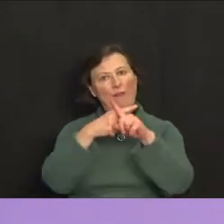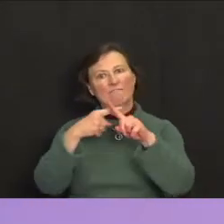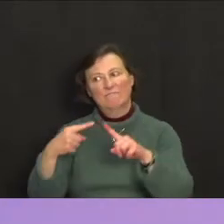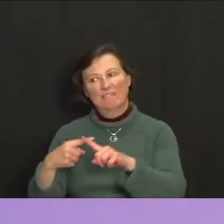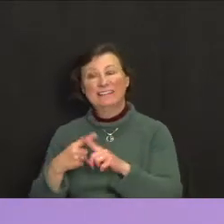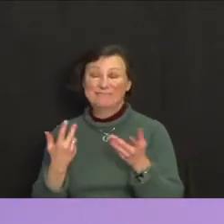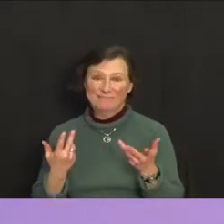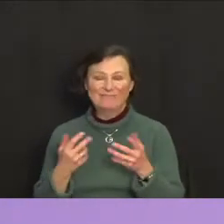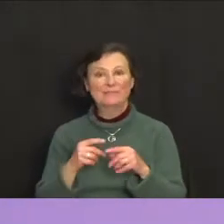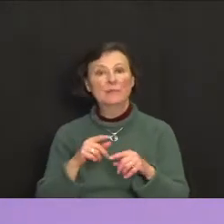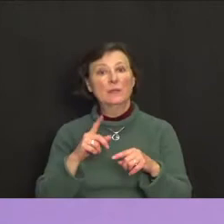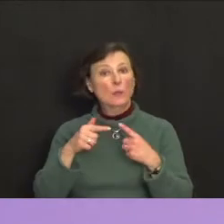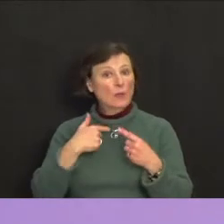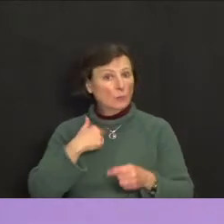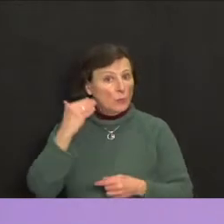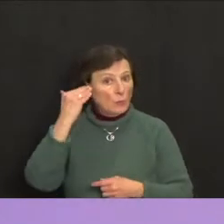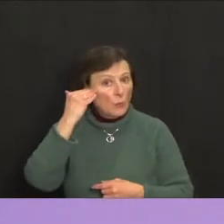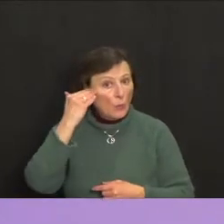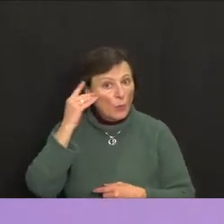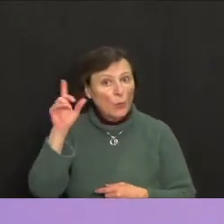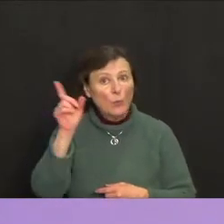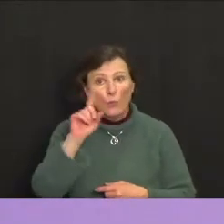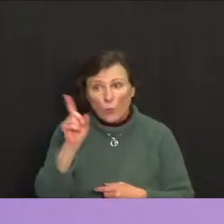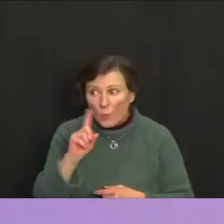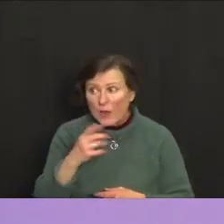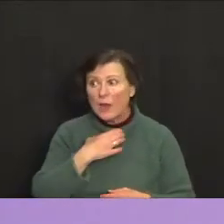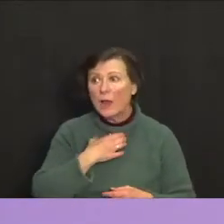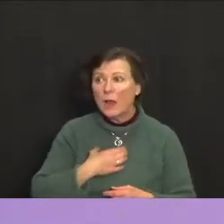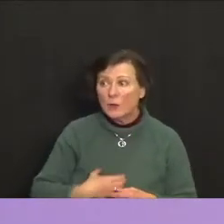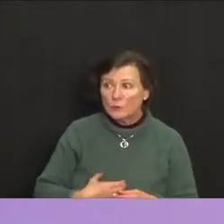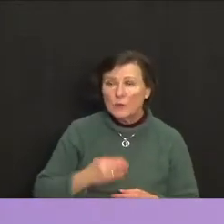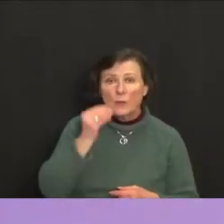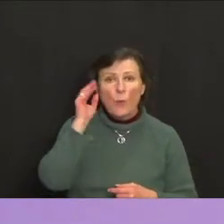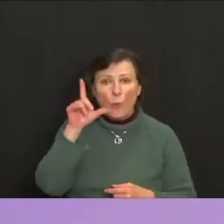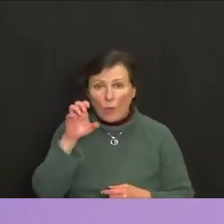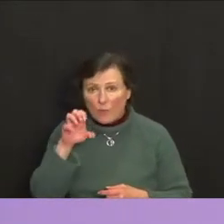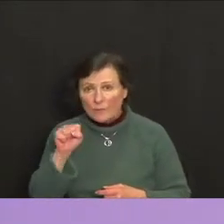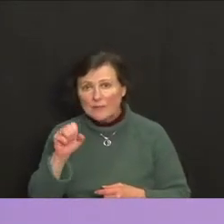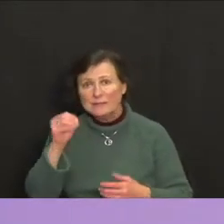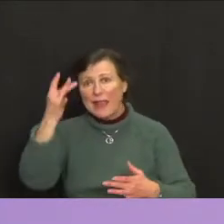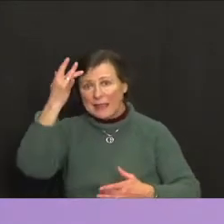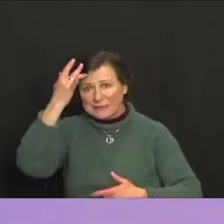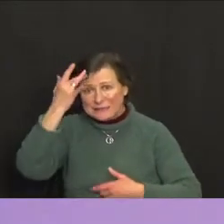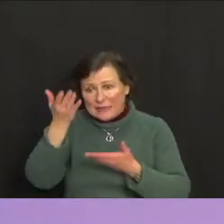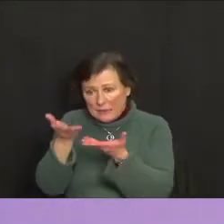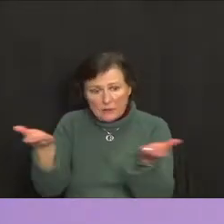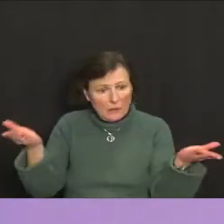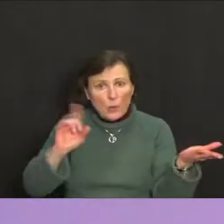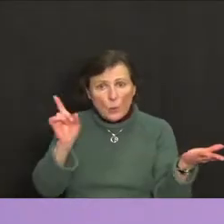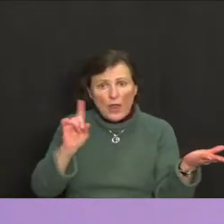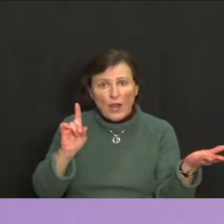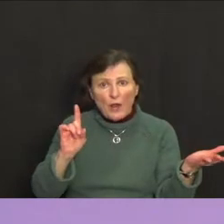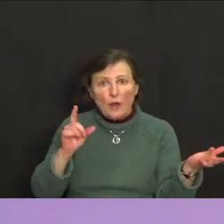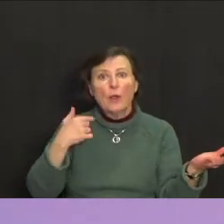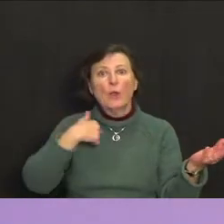But when we know where the hungry, the homeless, and the sick exist, then we can help."